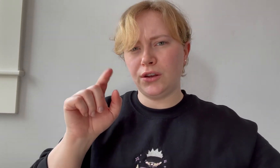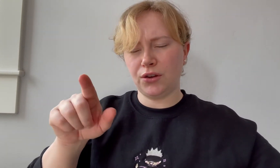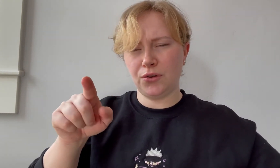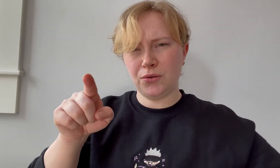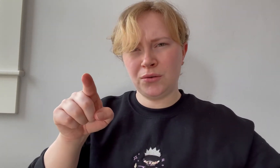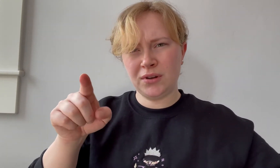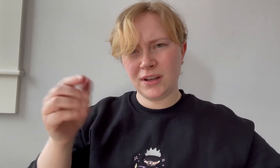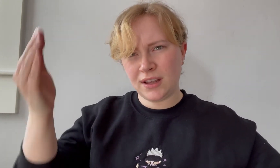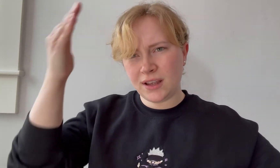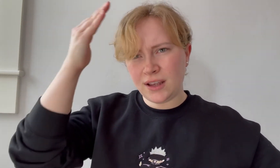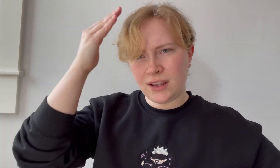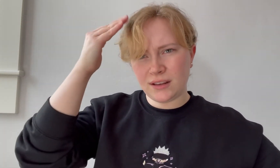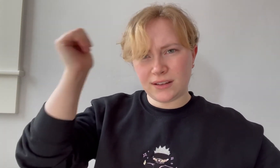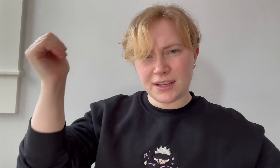you leave